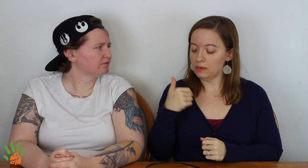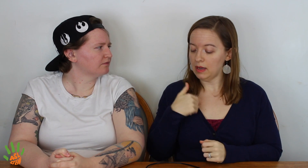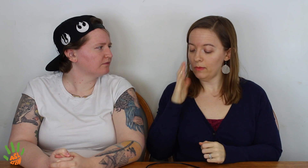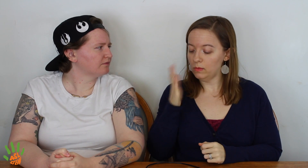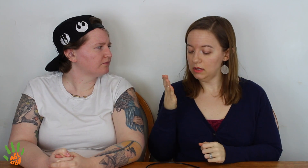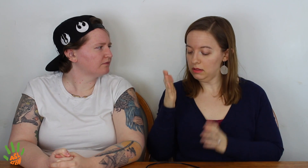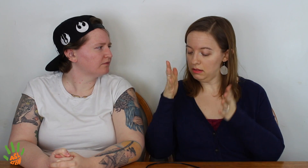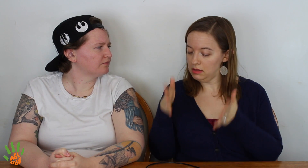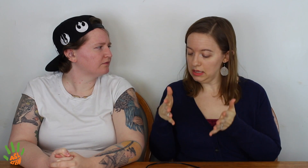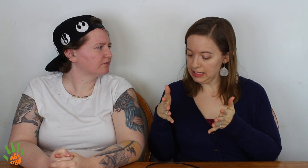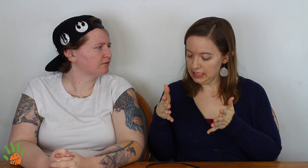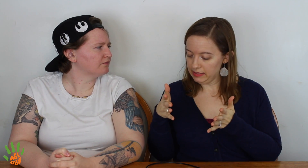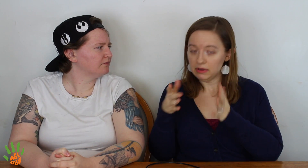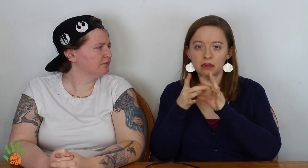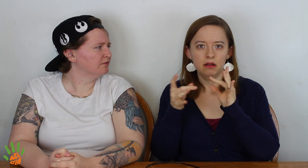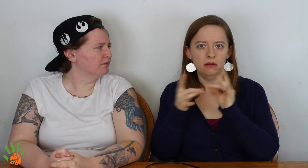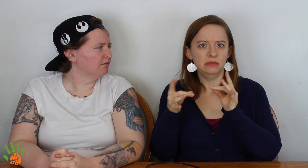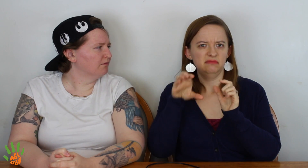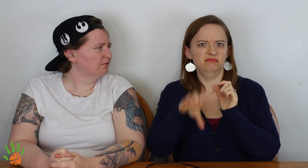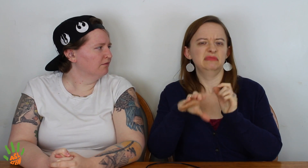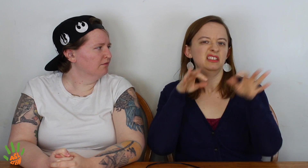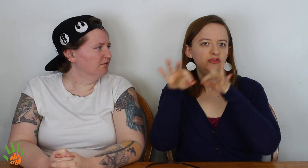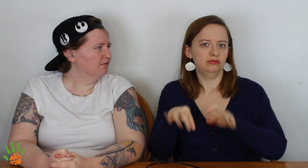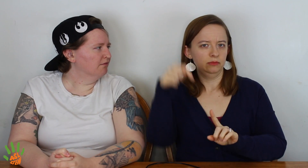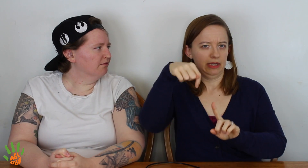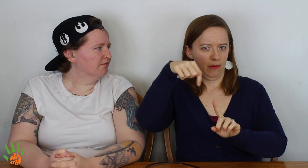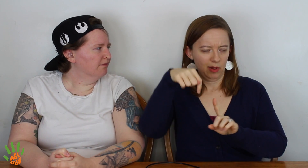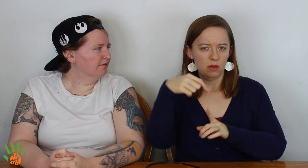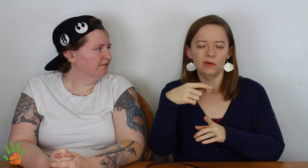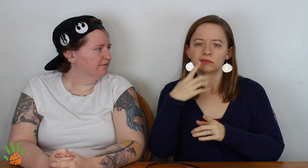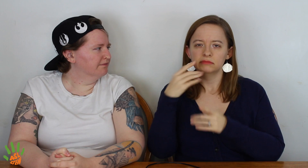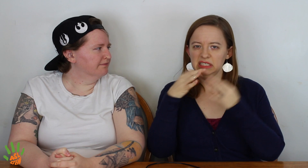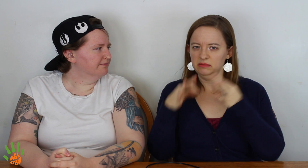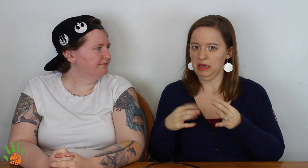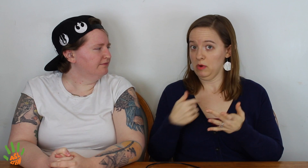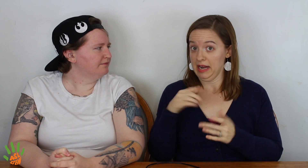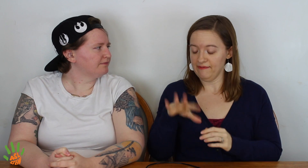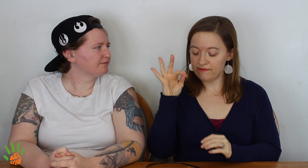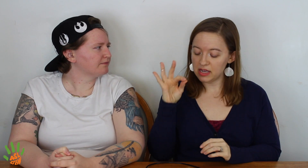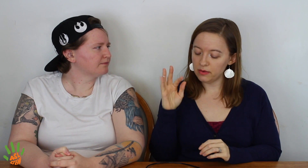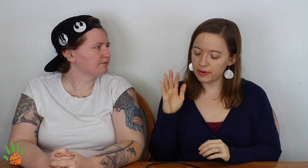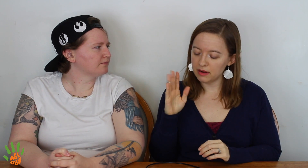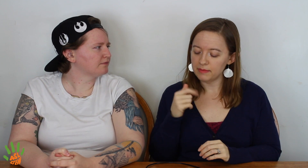So I will leave a comment in the description down below explaining what I found.